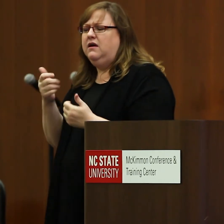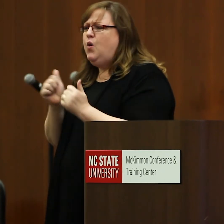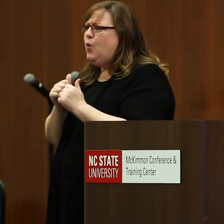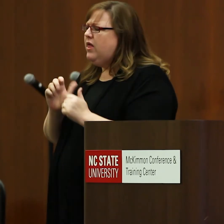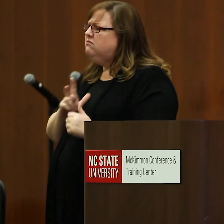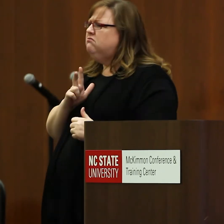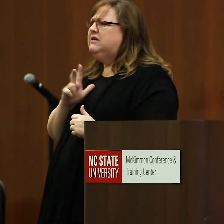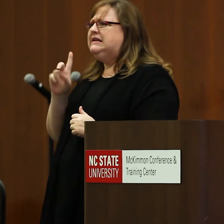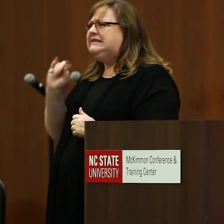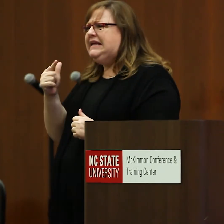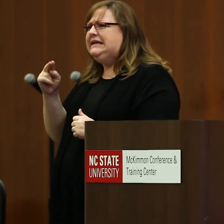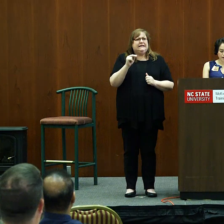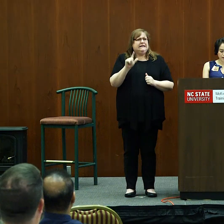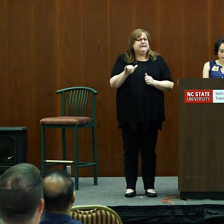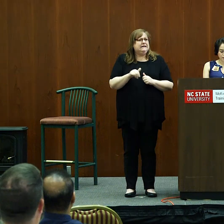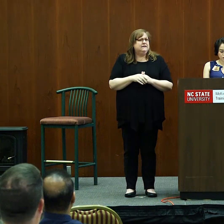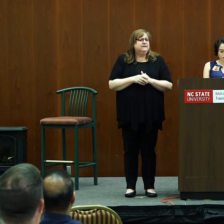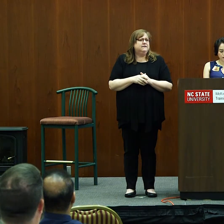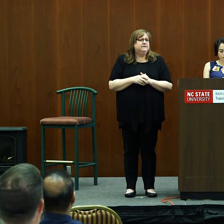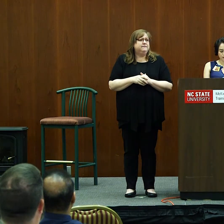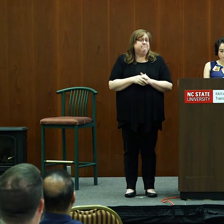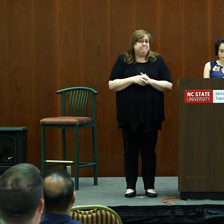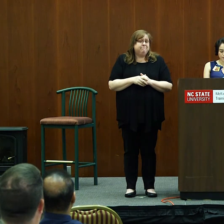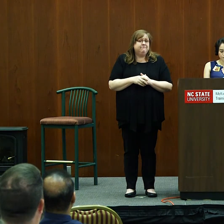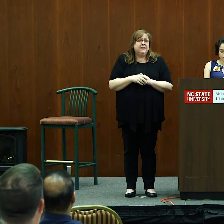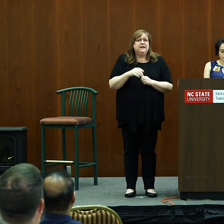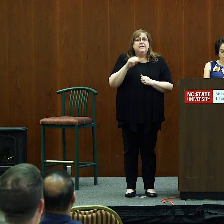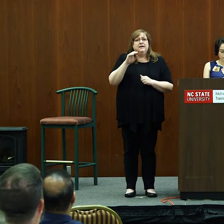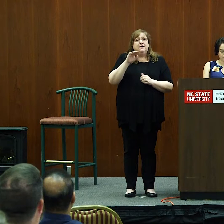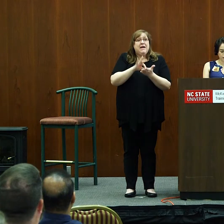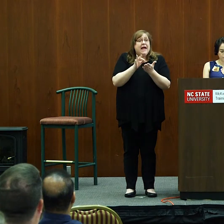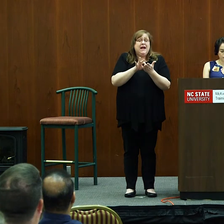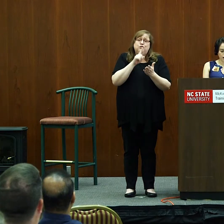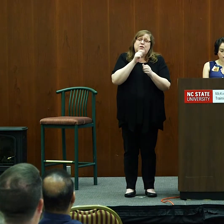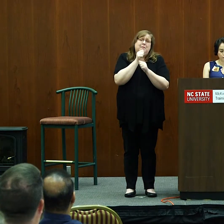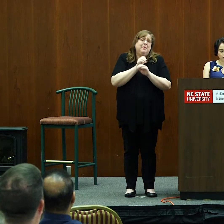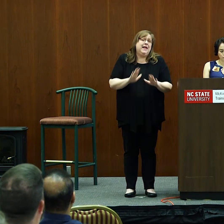deserve? Medicaid has truly been a blessing for my family. I hope you will